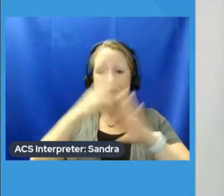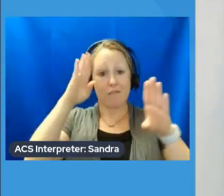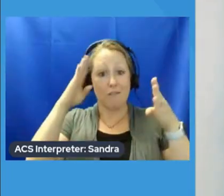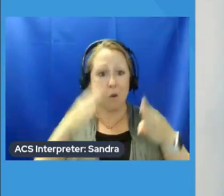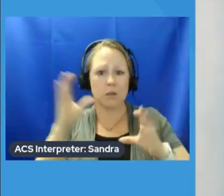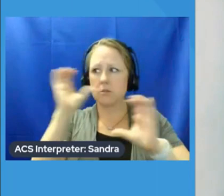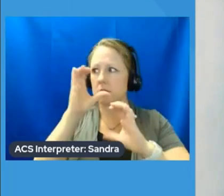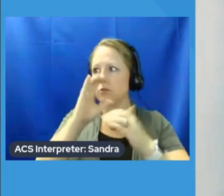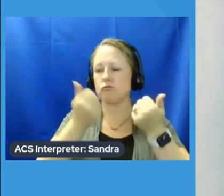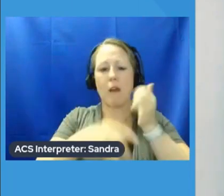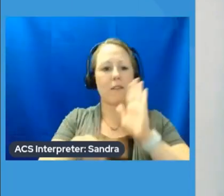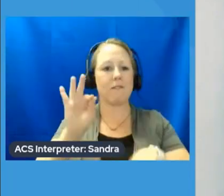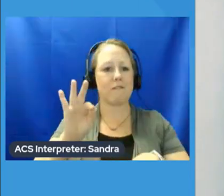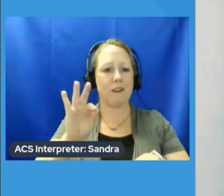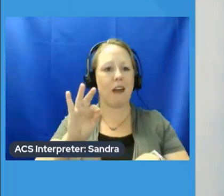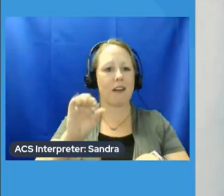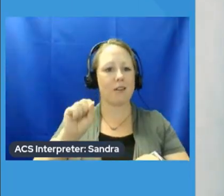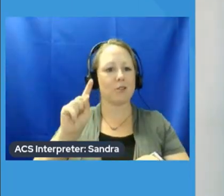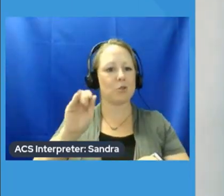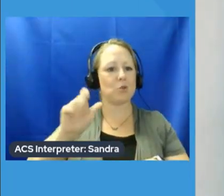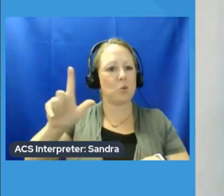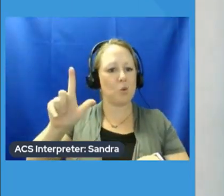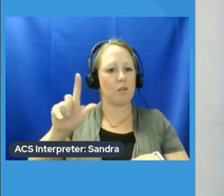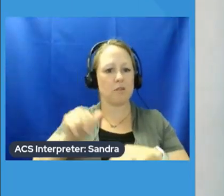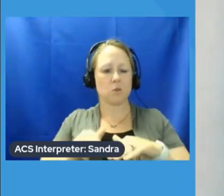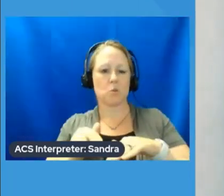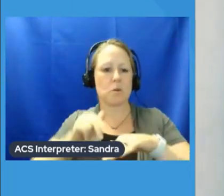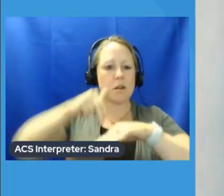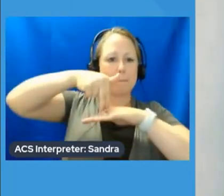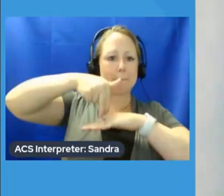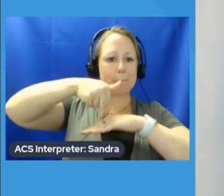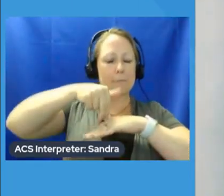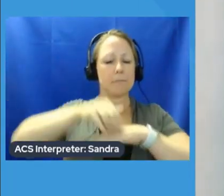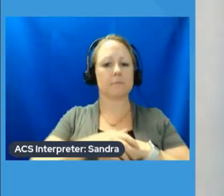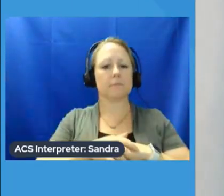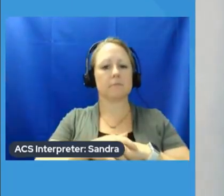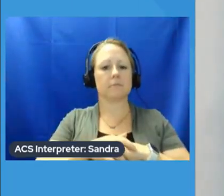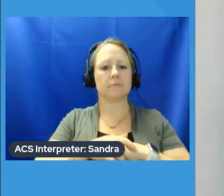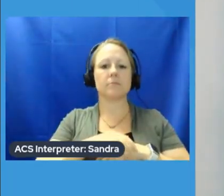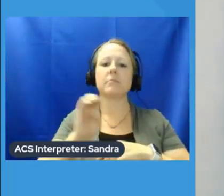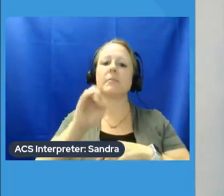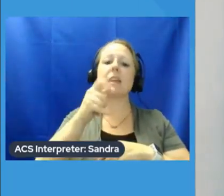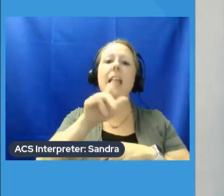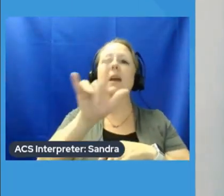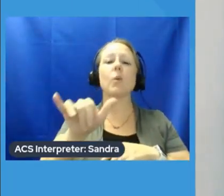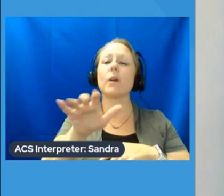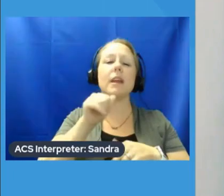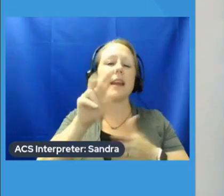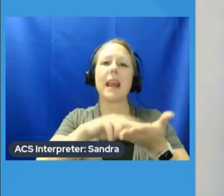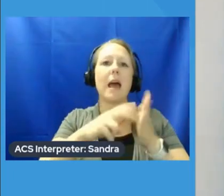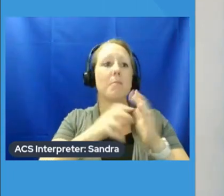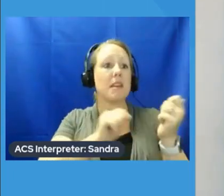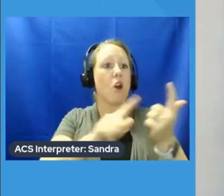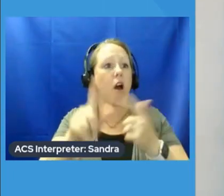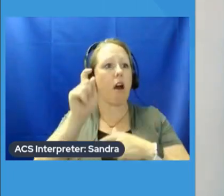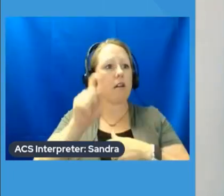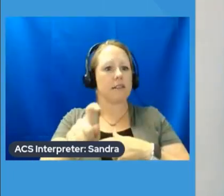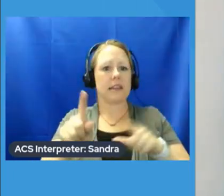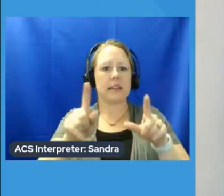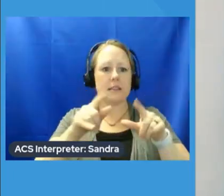The image reminds me that equity isn't about everyone getting the same supports because everyone does not need the same supports.